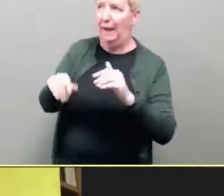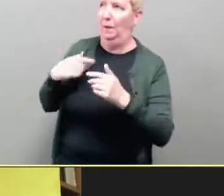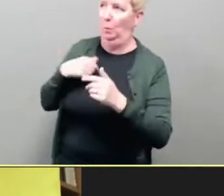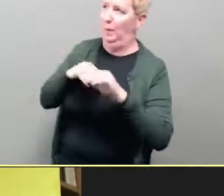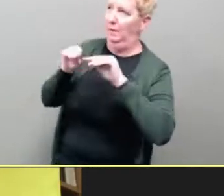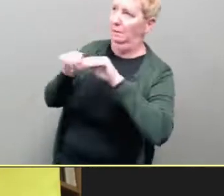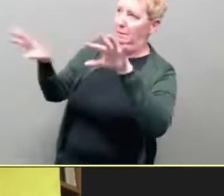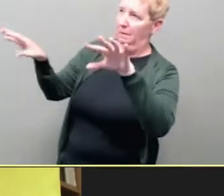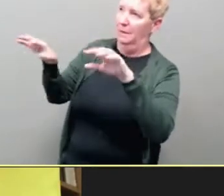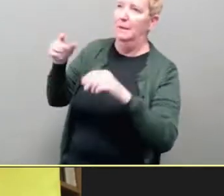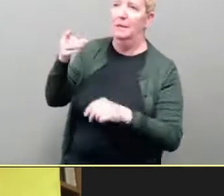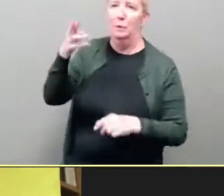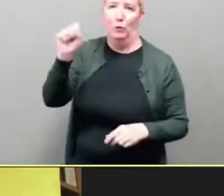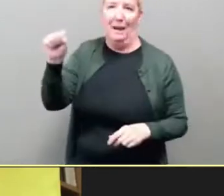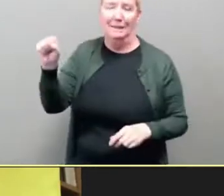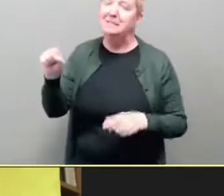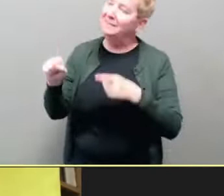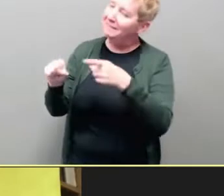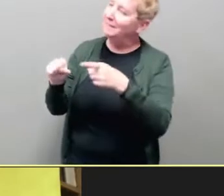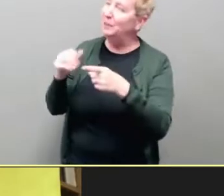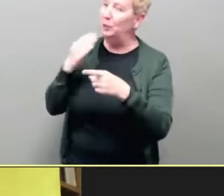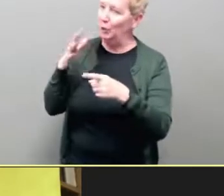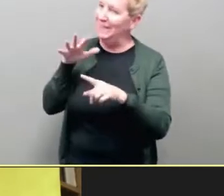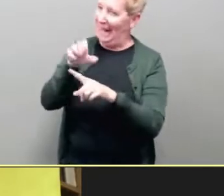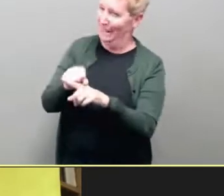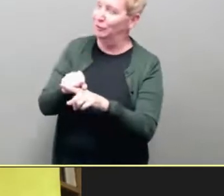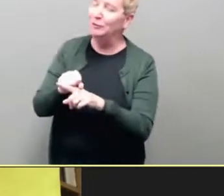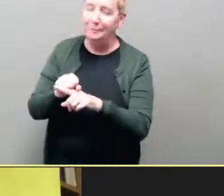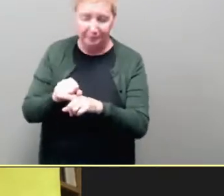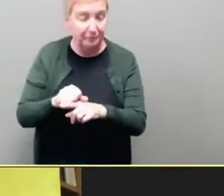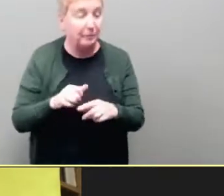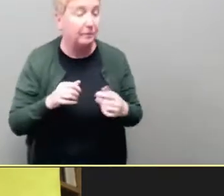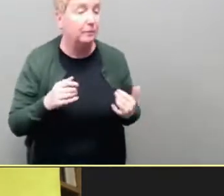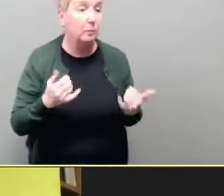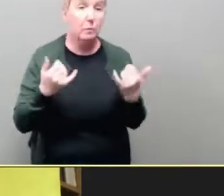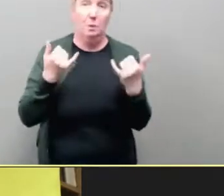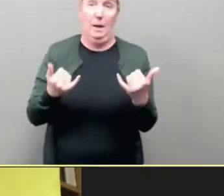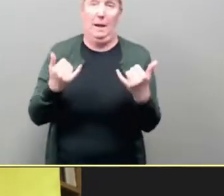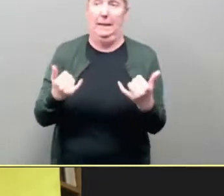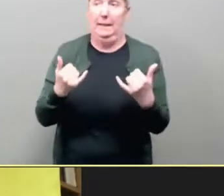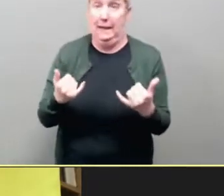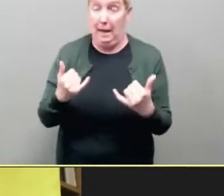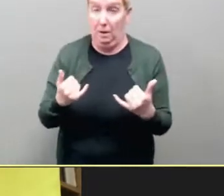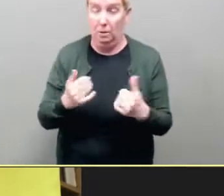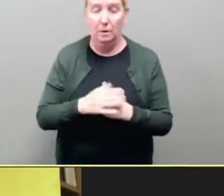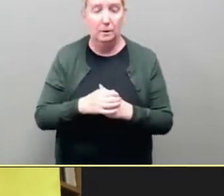pick up on your part basically right now. And this is the way sometimes